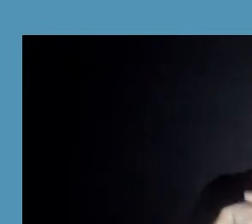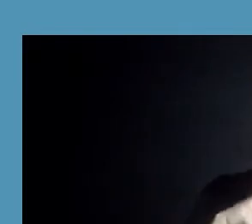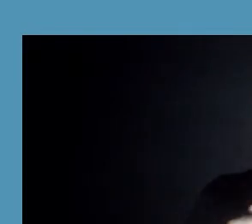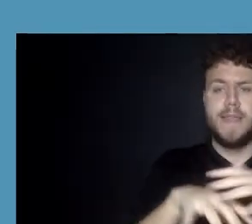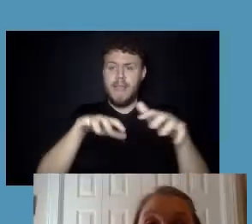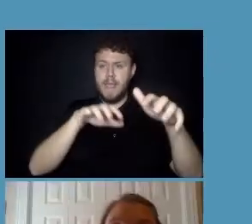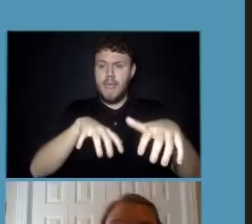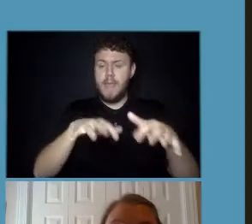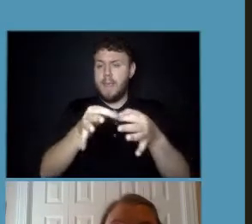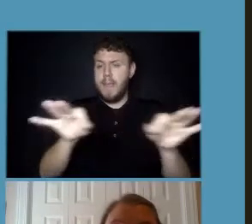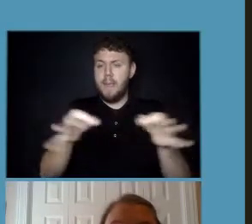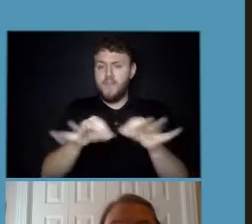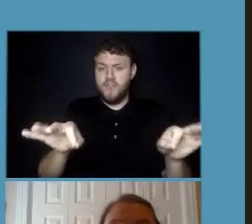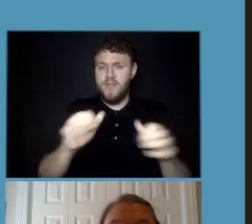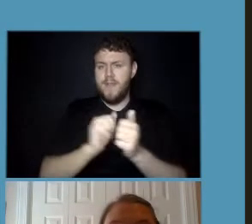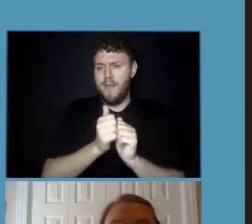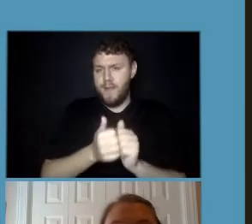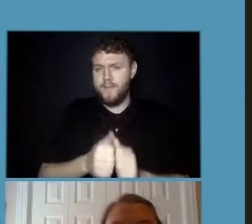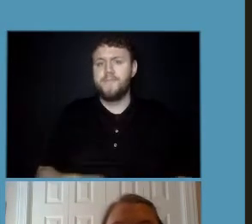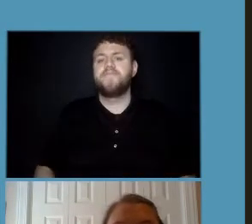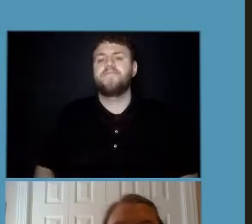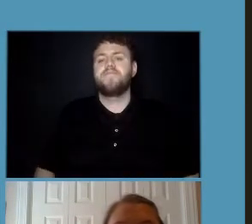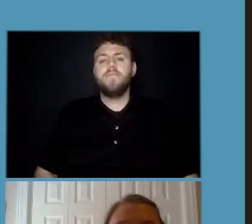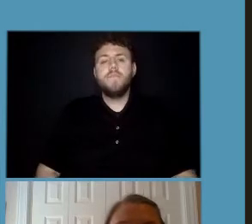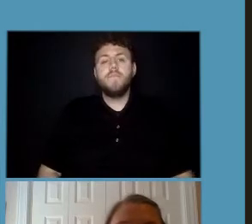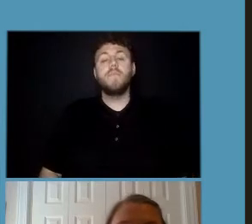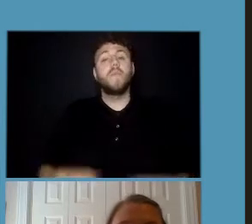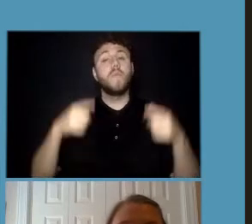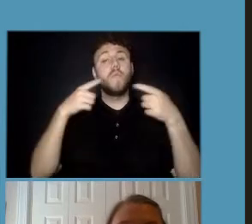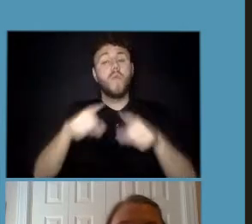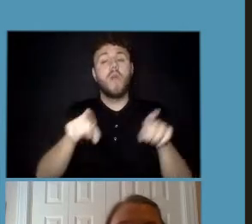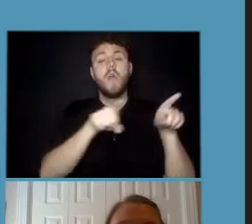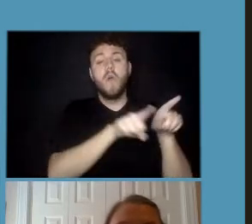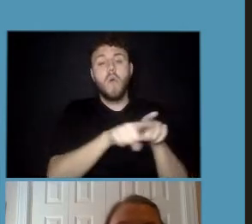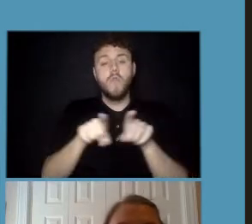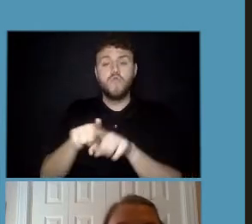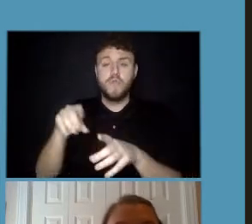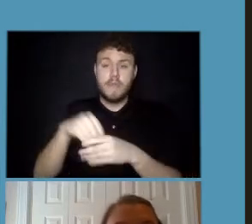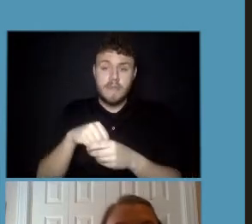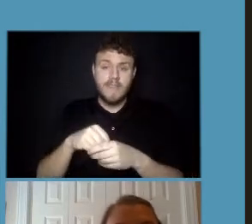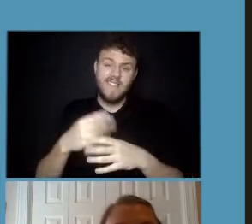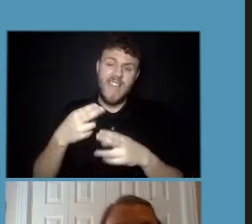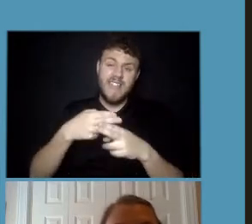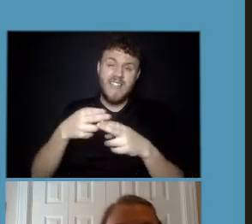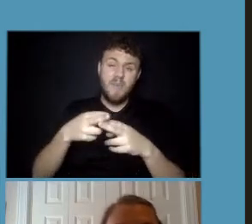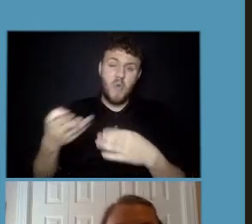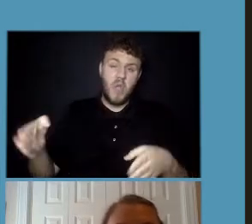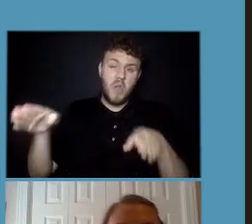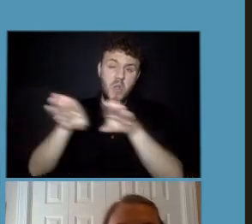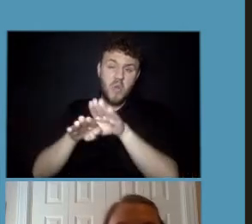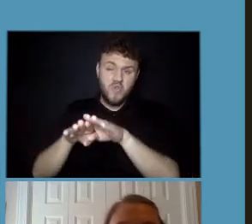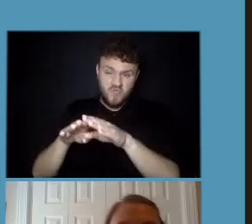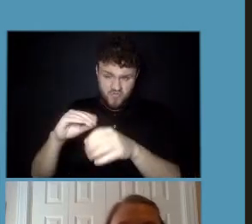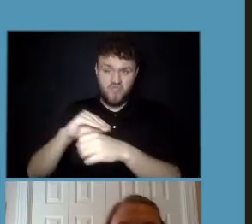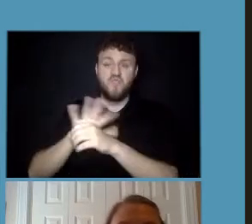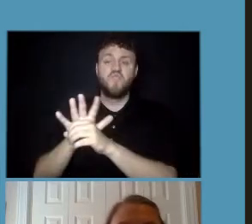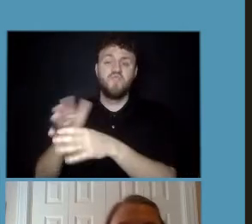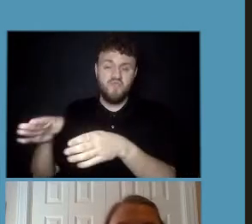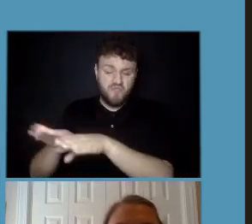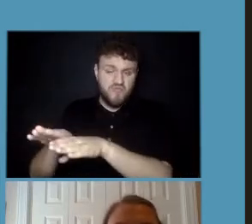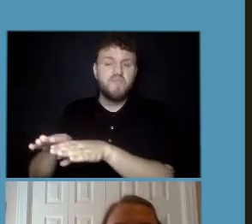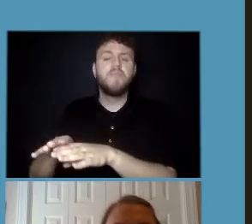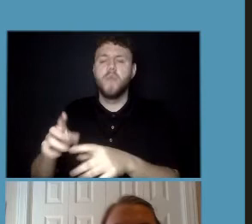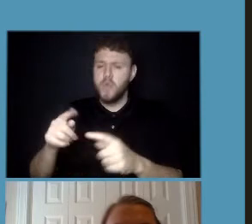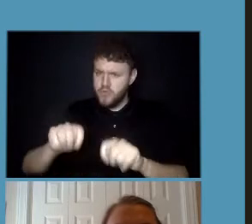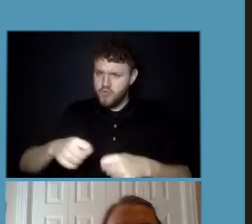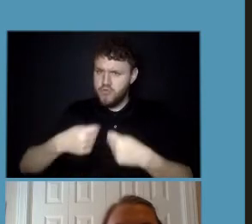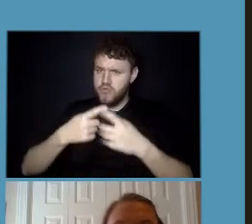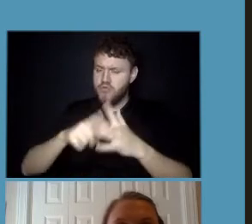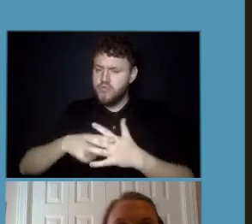them on or off. While also in temporary closure we started working with the Department of